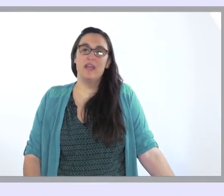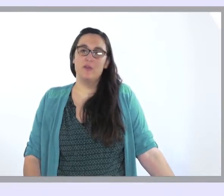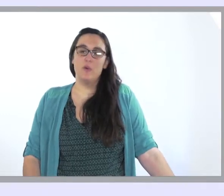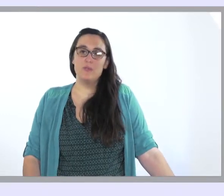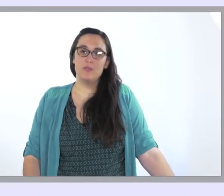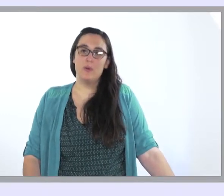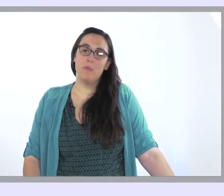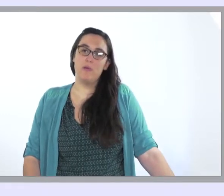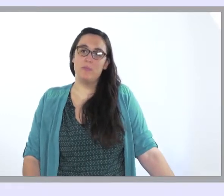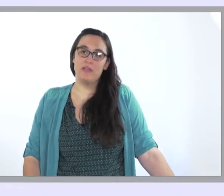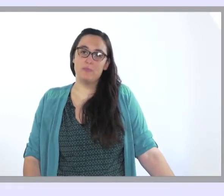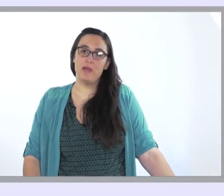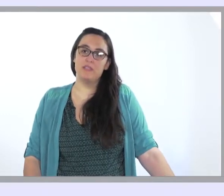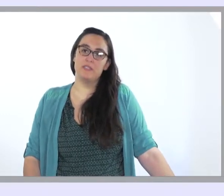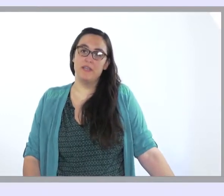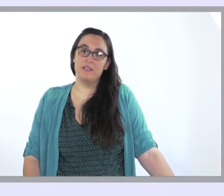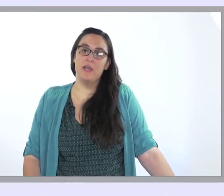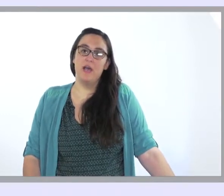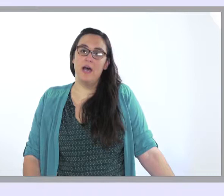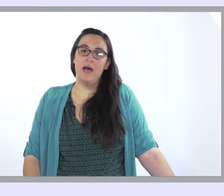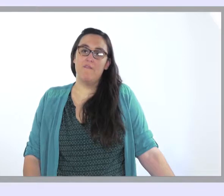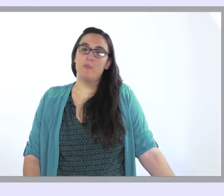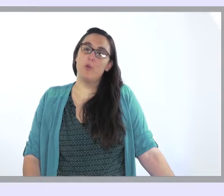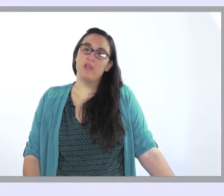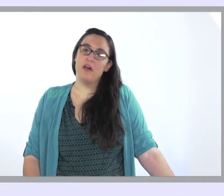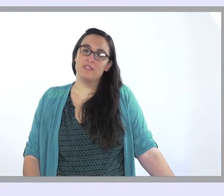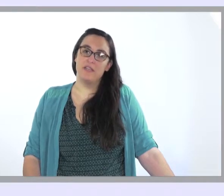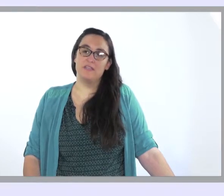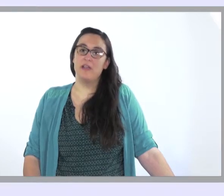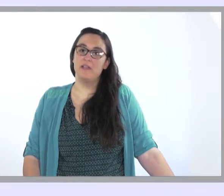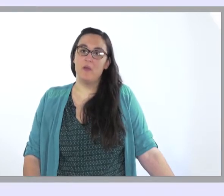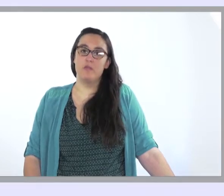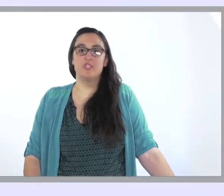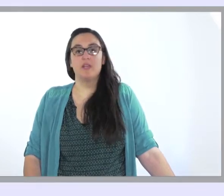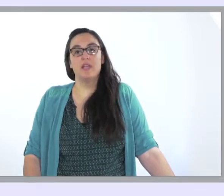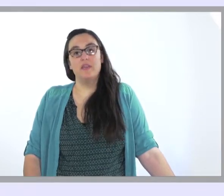and also about the best practices for broadcasting sign language